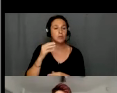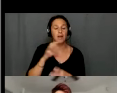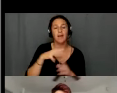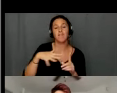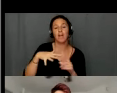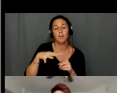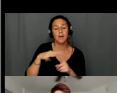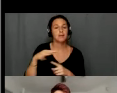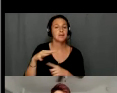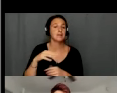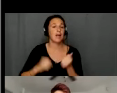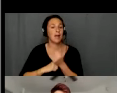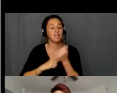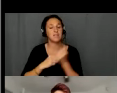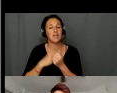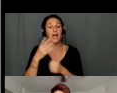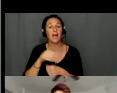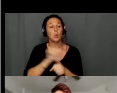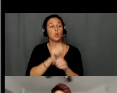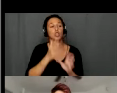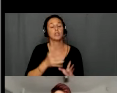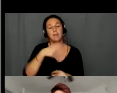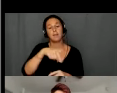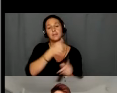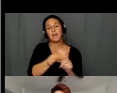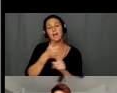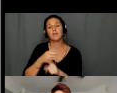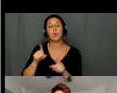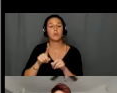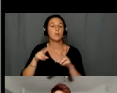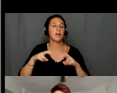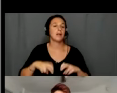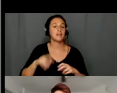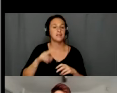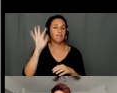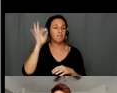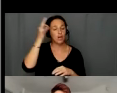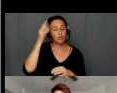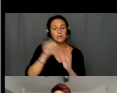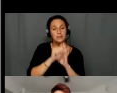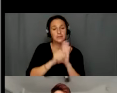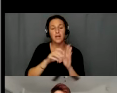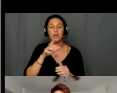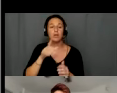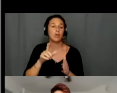themselves, and lastly, analyzing Federal and State laws, regulations, codes and standards.